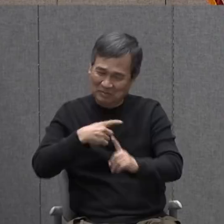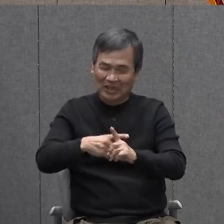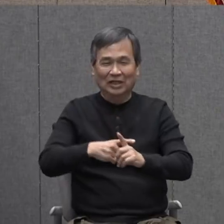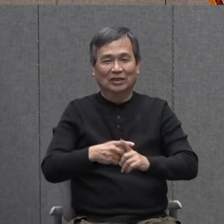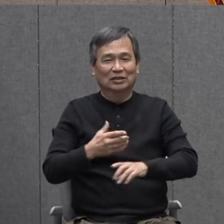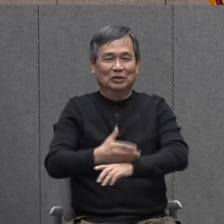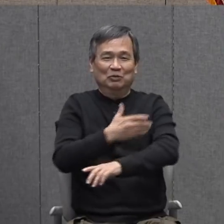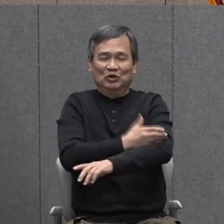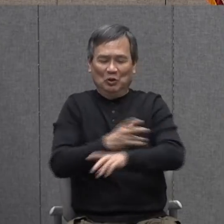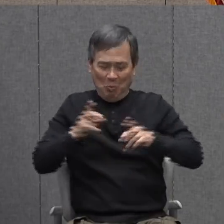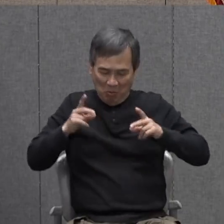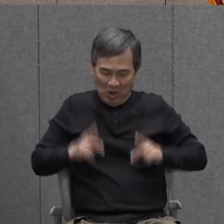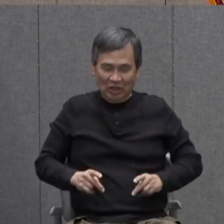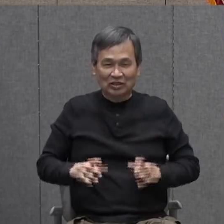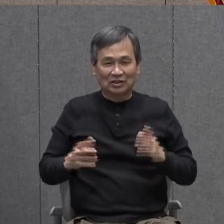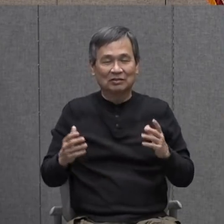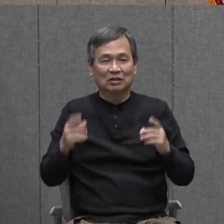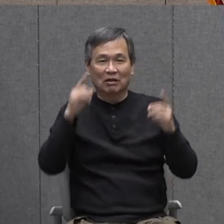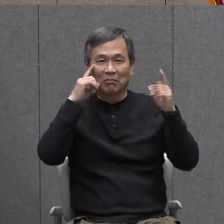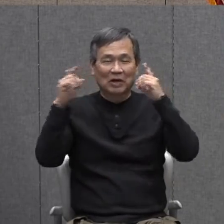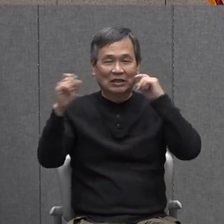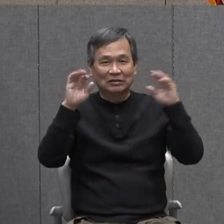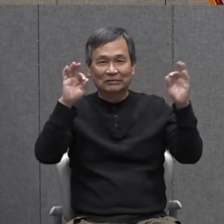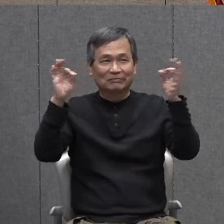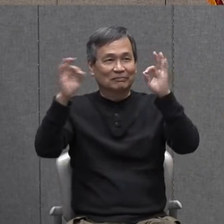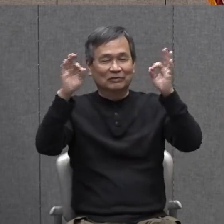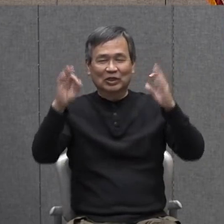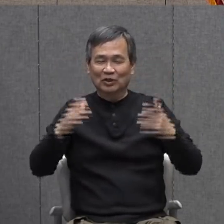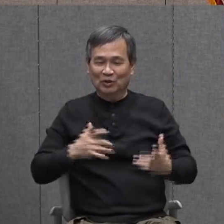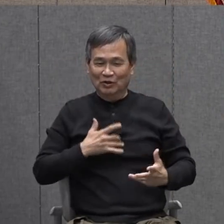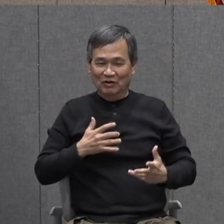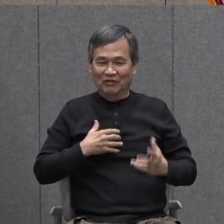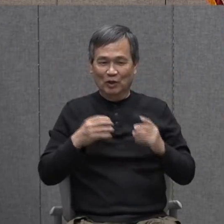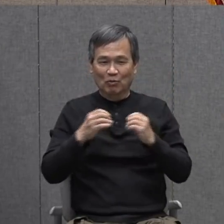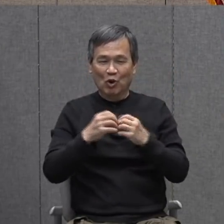the more prepared you are, the more comfortable you feel, the more confident you are.